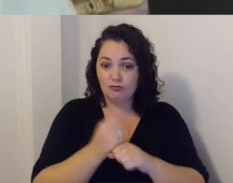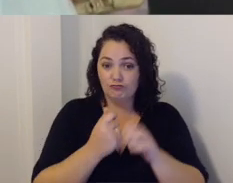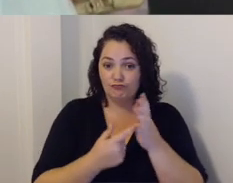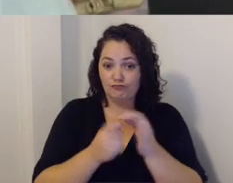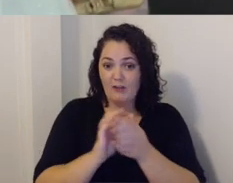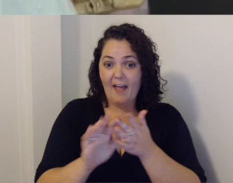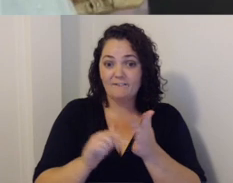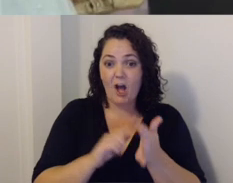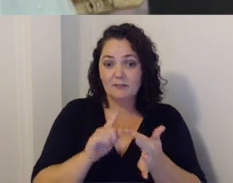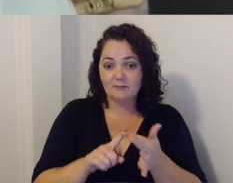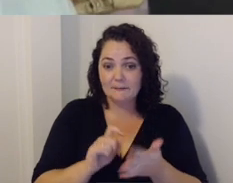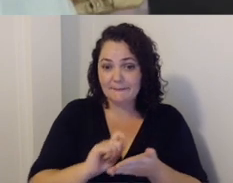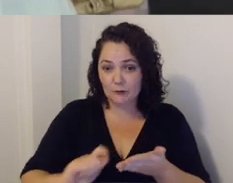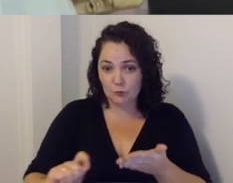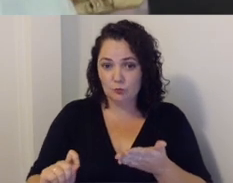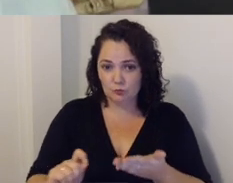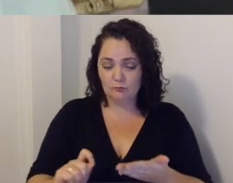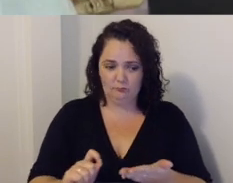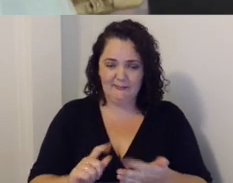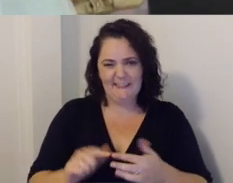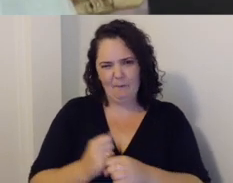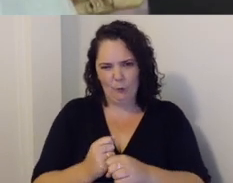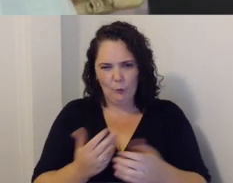as an example, what you're going to have to do is really work on the side